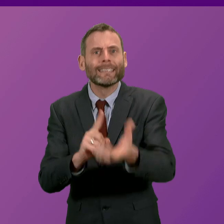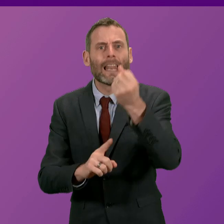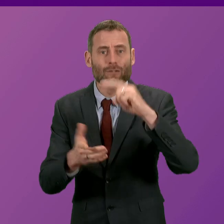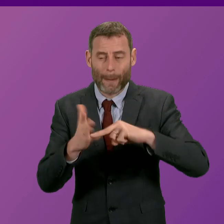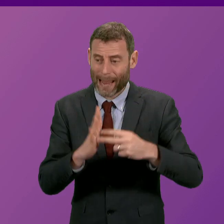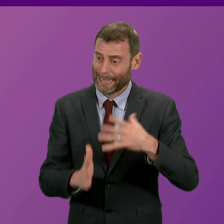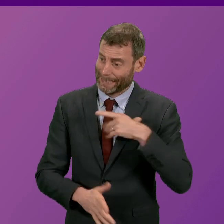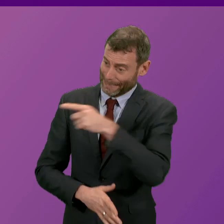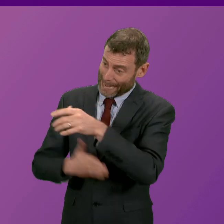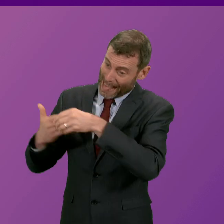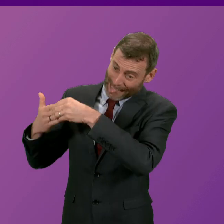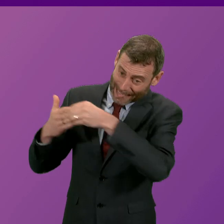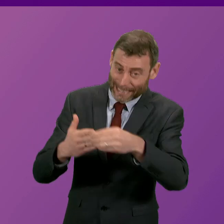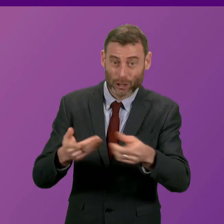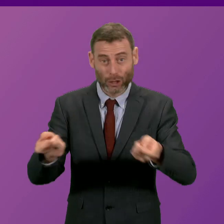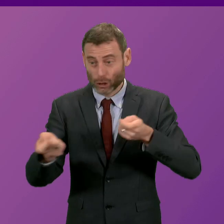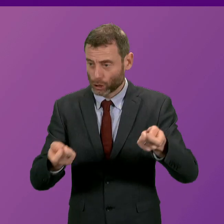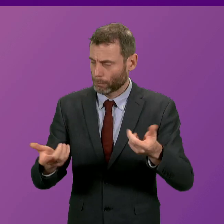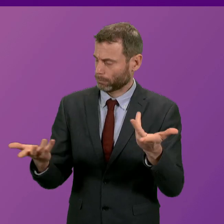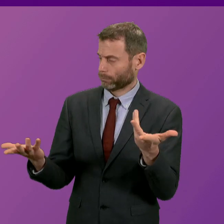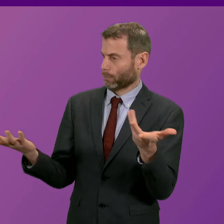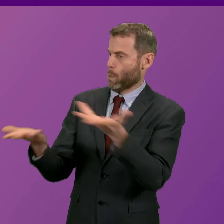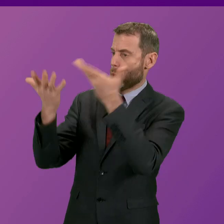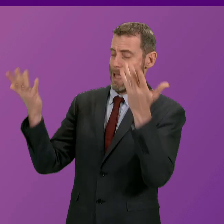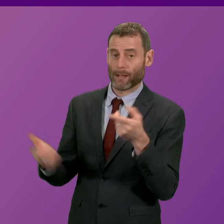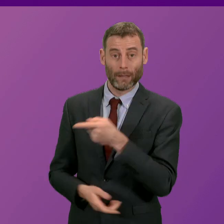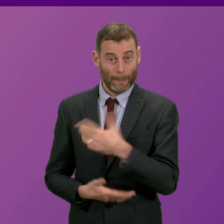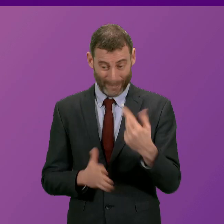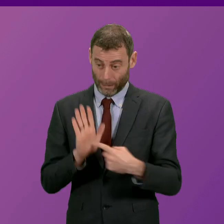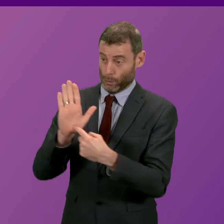However, yet again, those warnings have been ignored. Why is the SNP Government